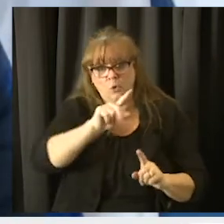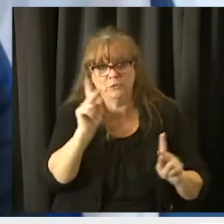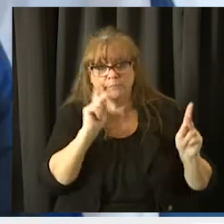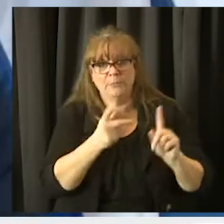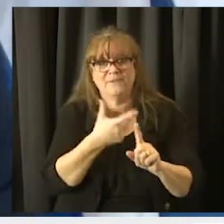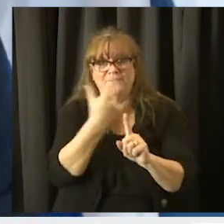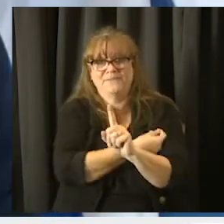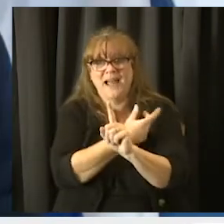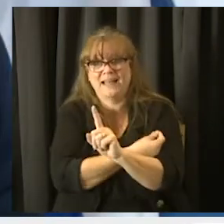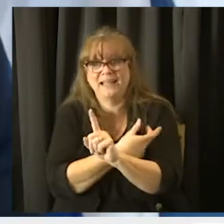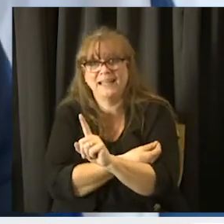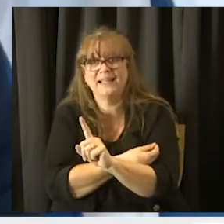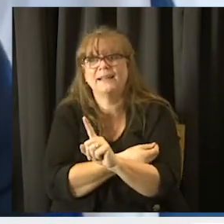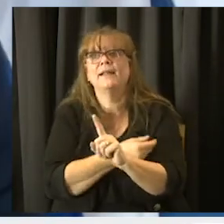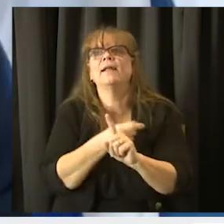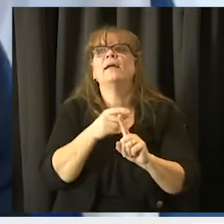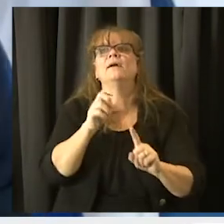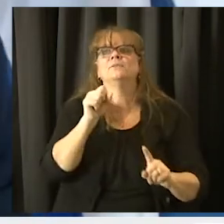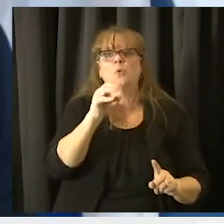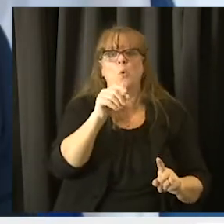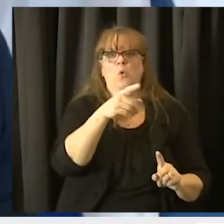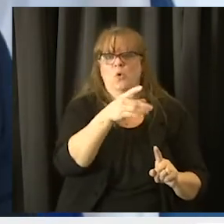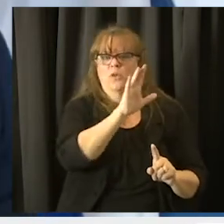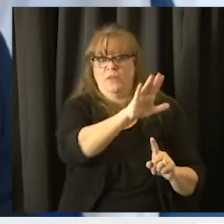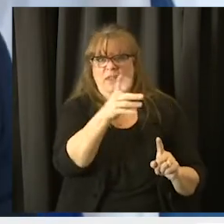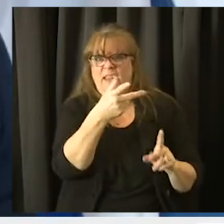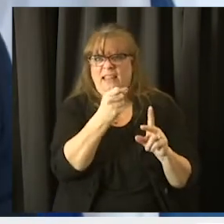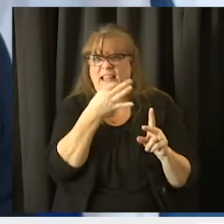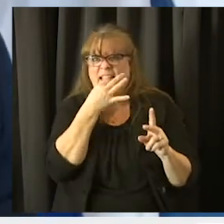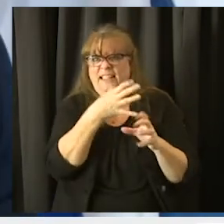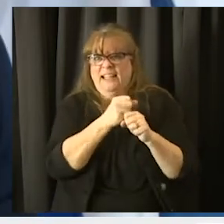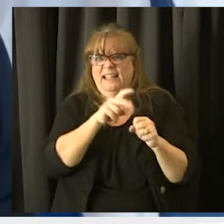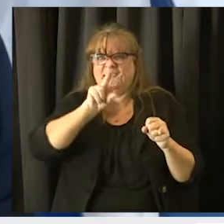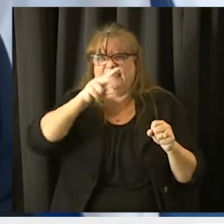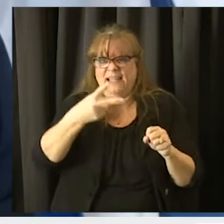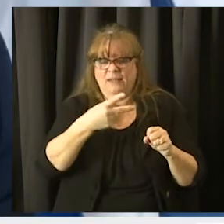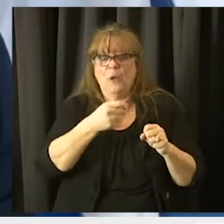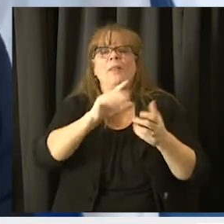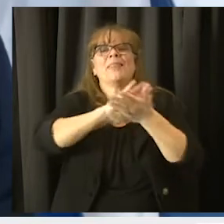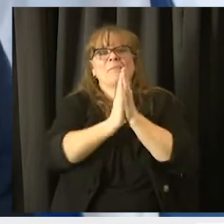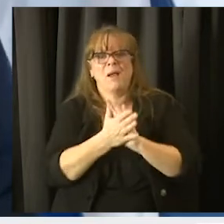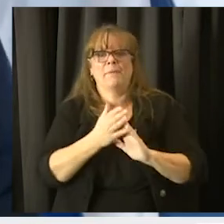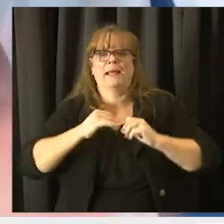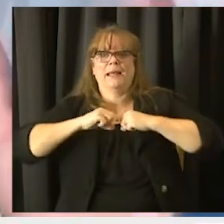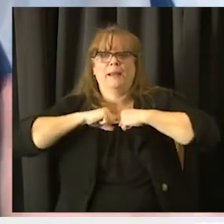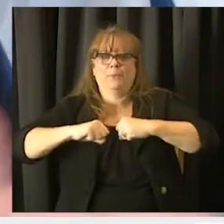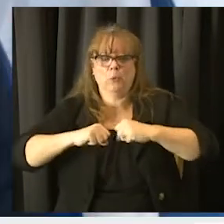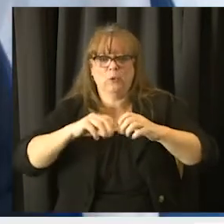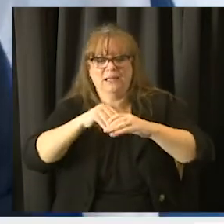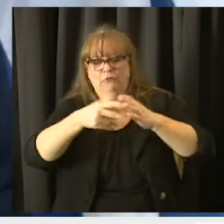another a few weeks after that we hope that there's a decrease in in fatality about 78